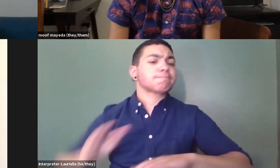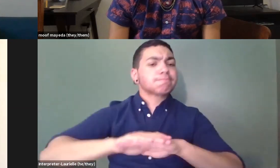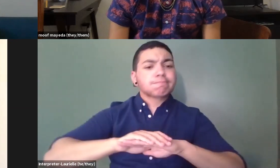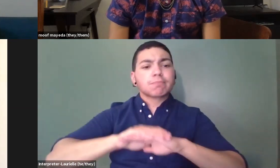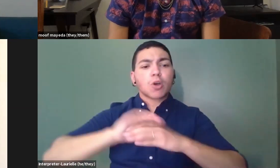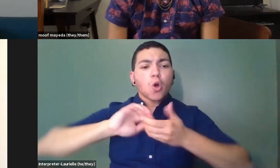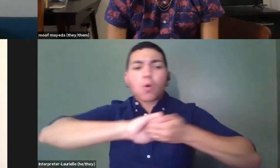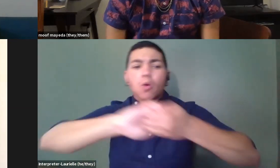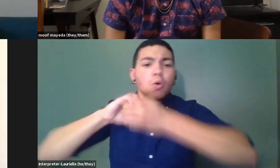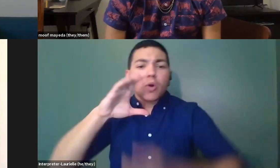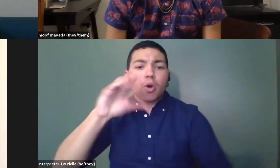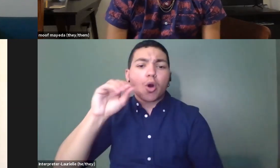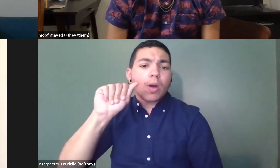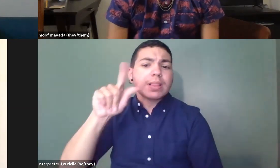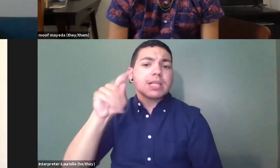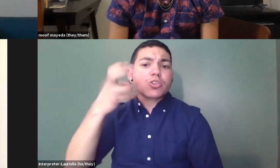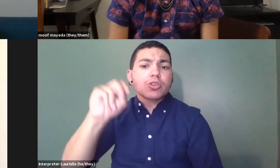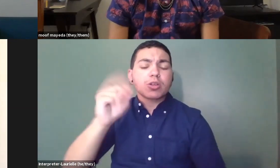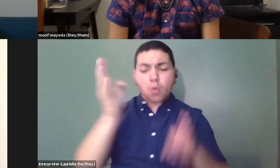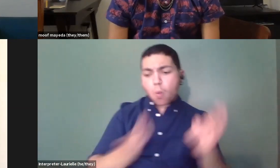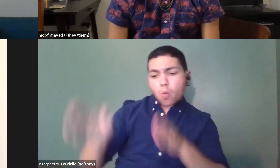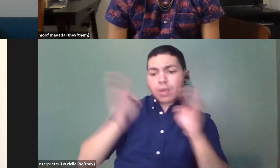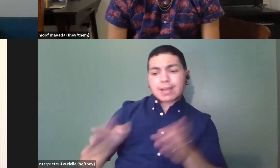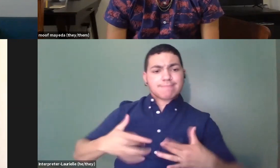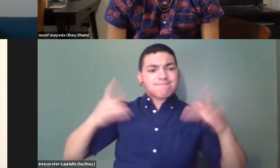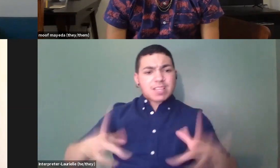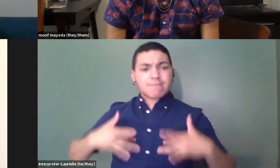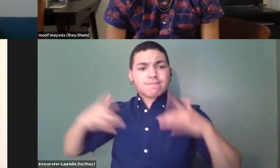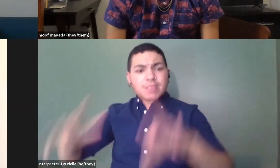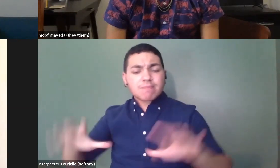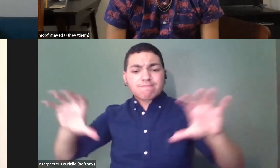Yeah. I would like to see movement towards economic justice for